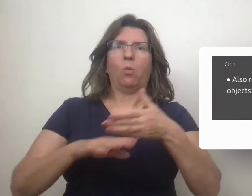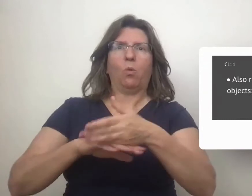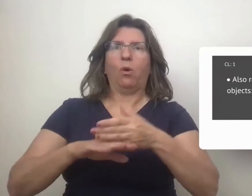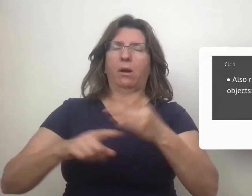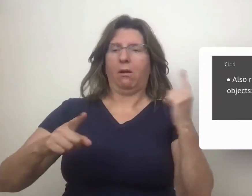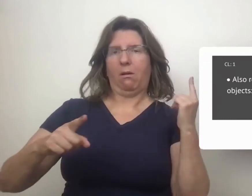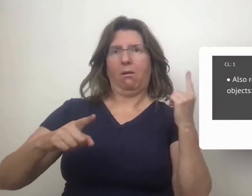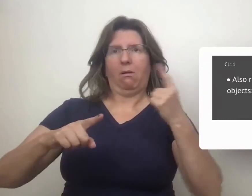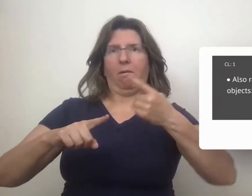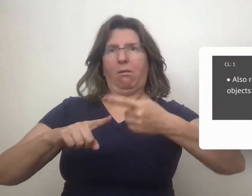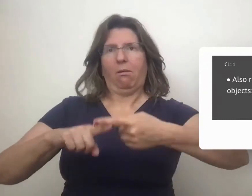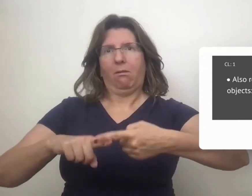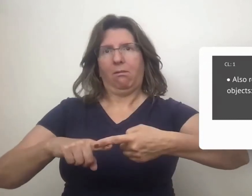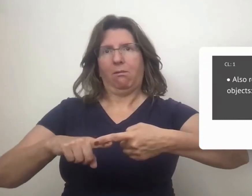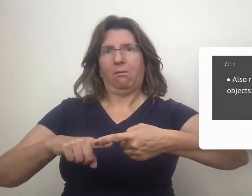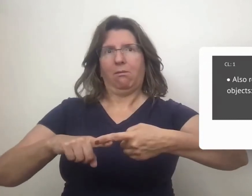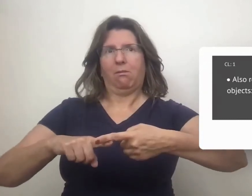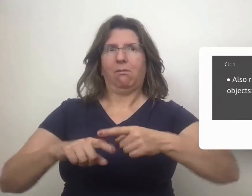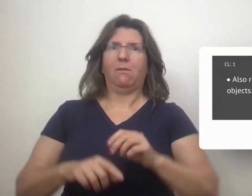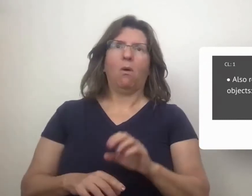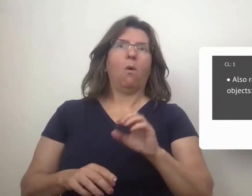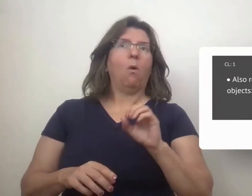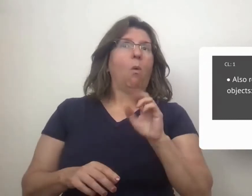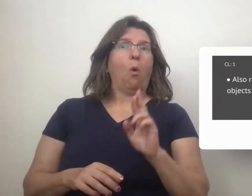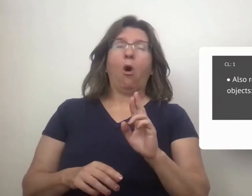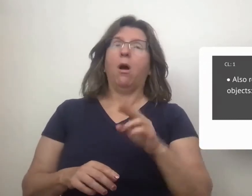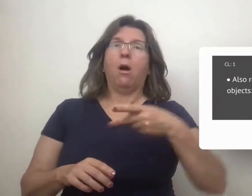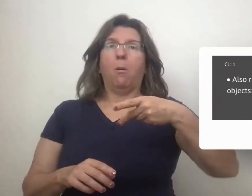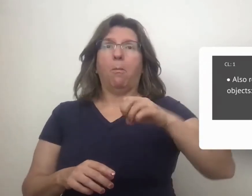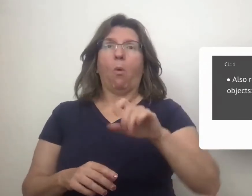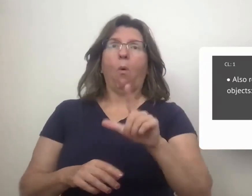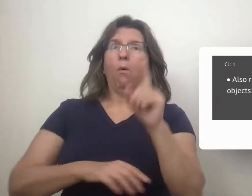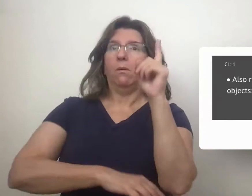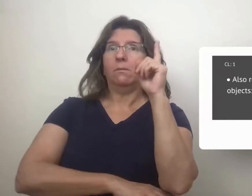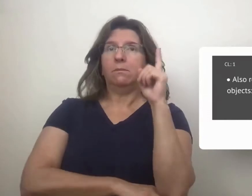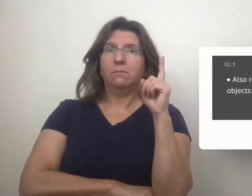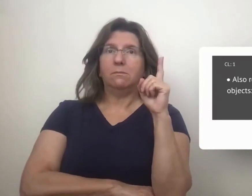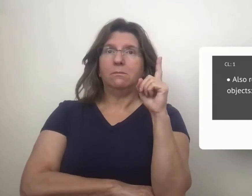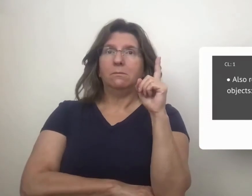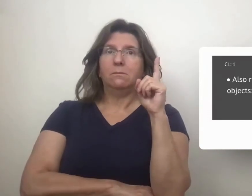a log of wood resting on another log, or a pole.